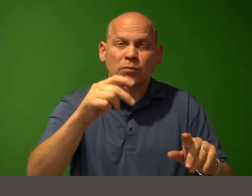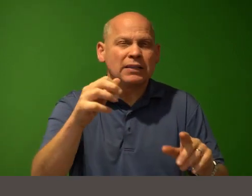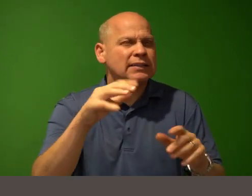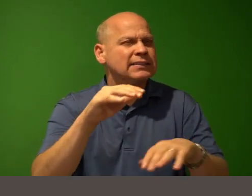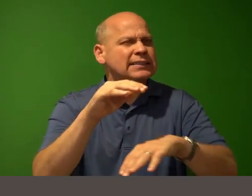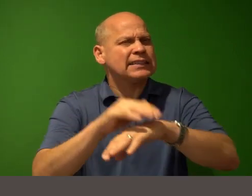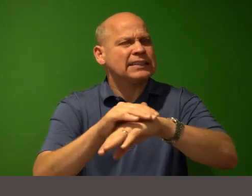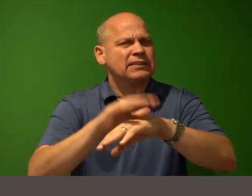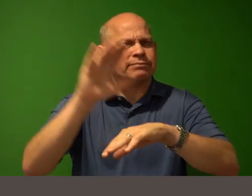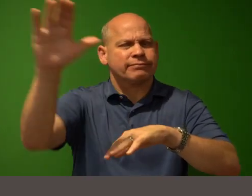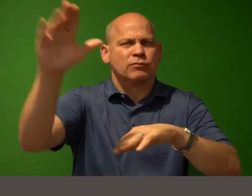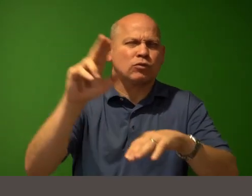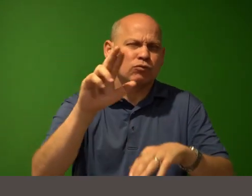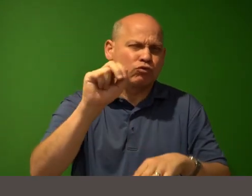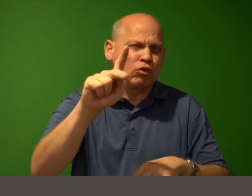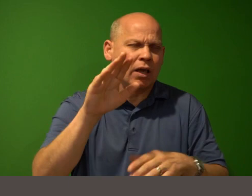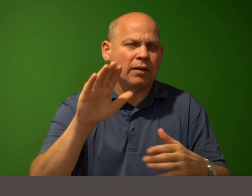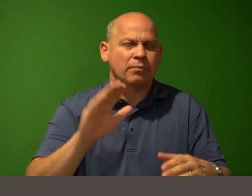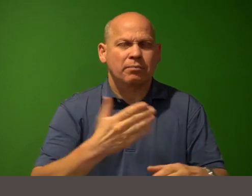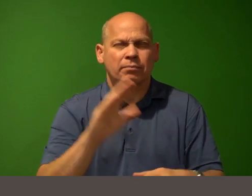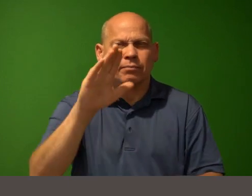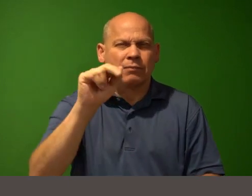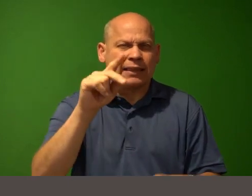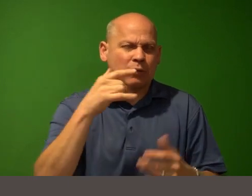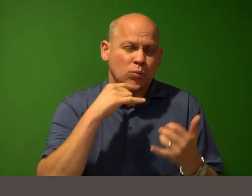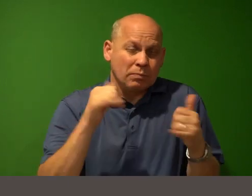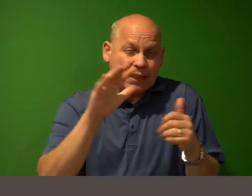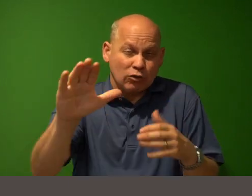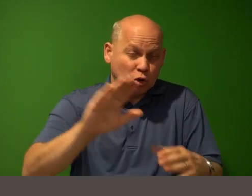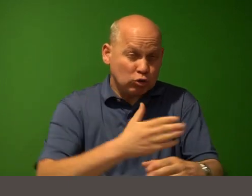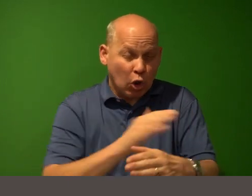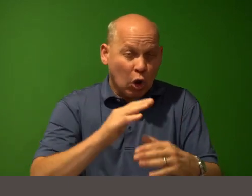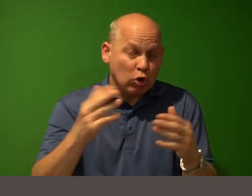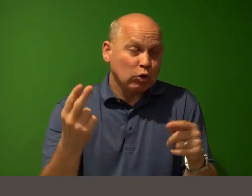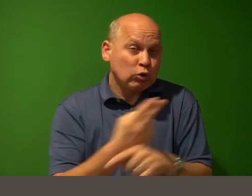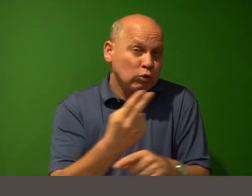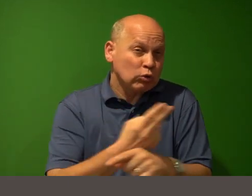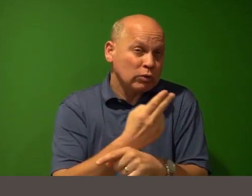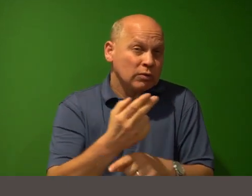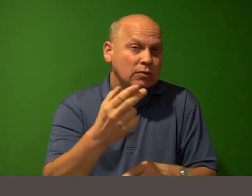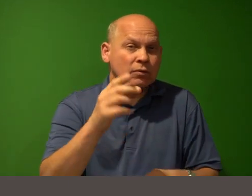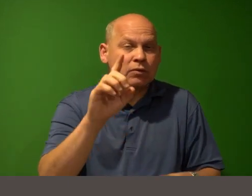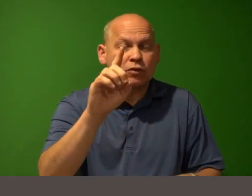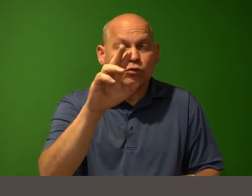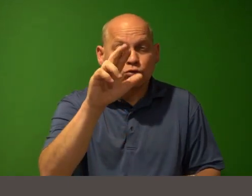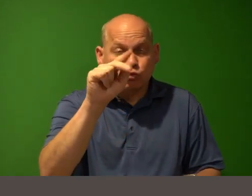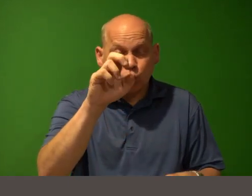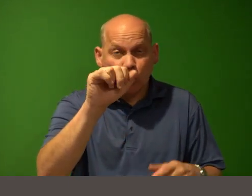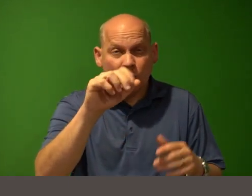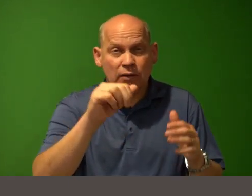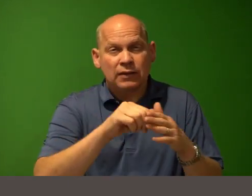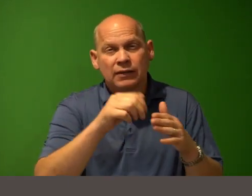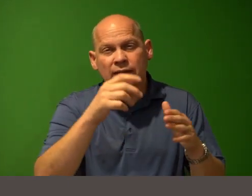rock band, and we're going to play their song using drums and a combination with other instruments.